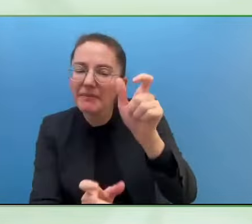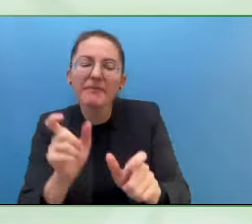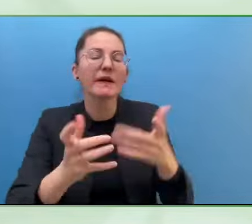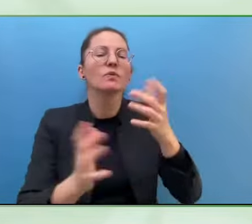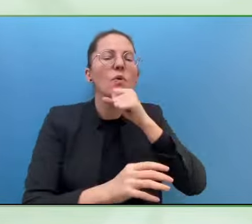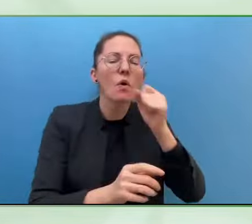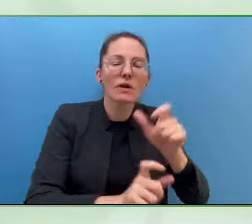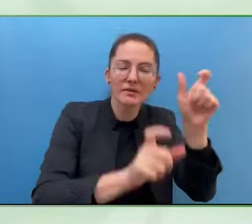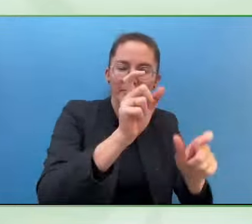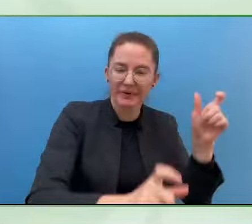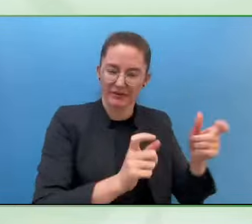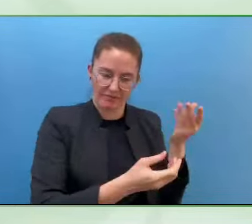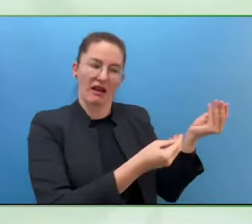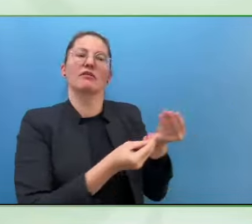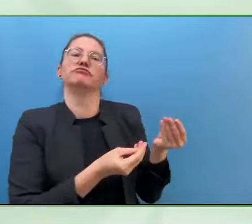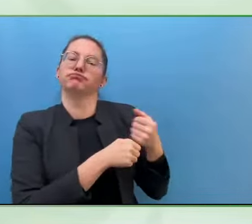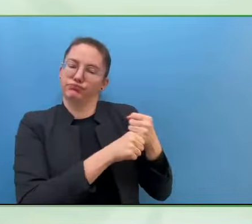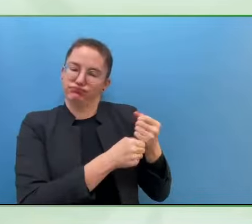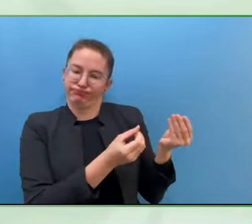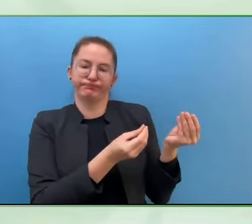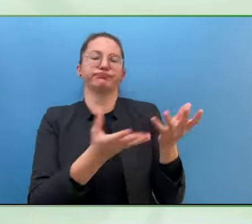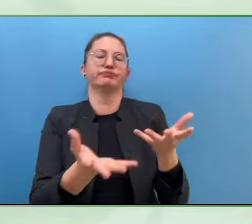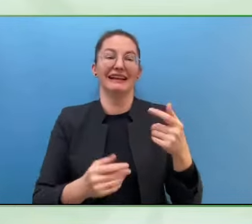and disabled people to do business with us.